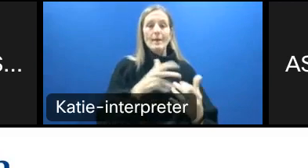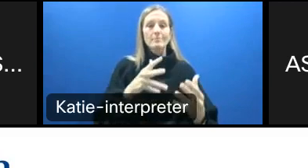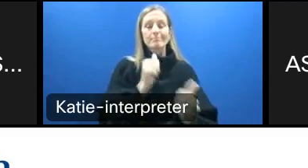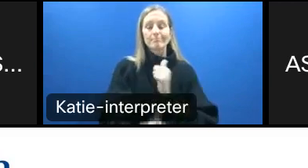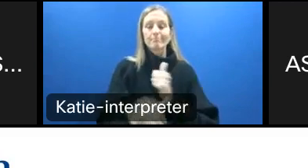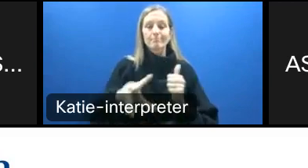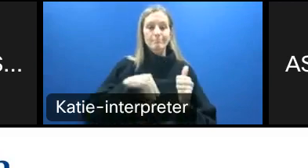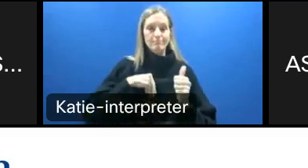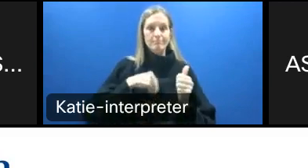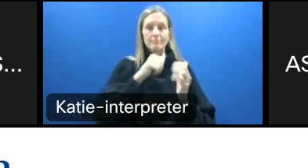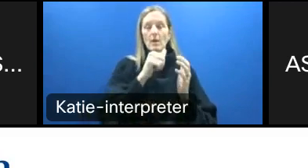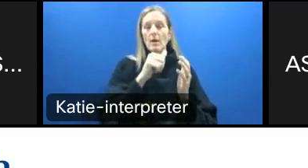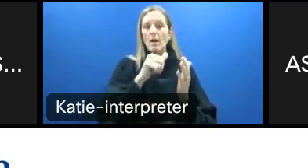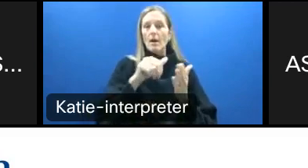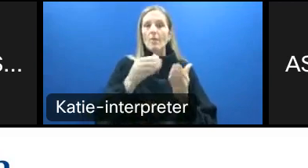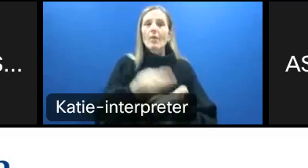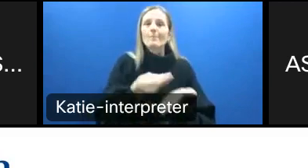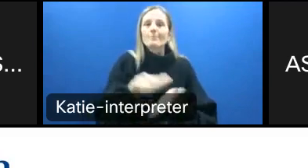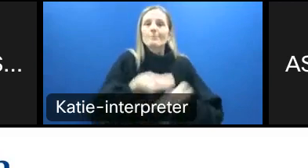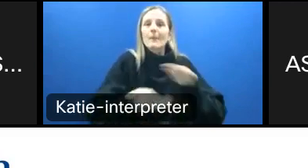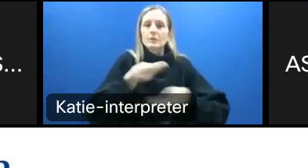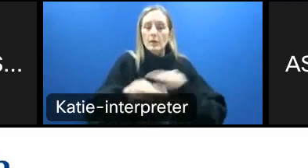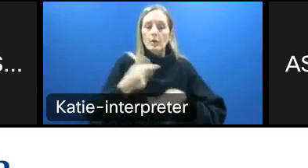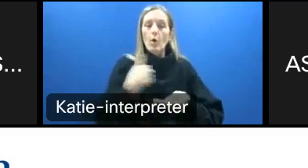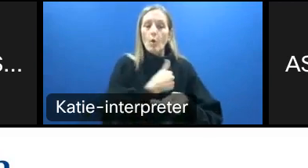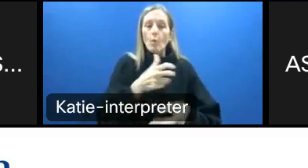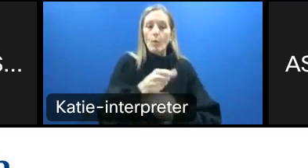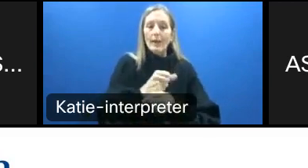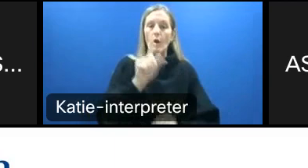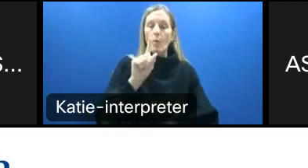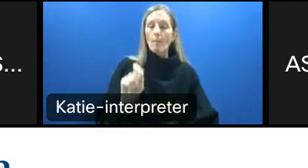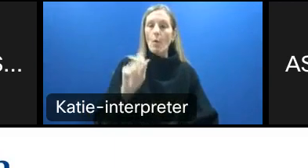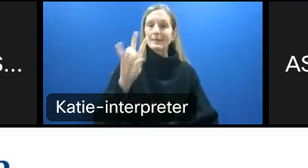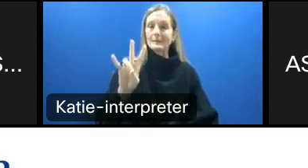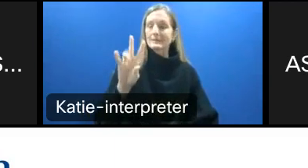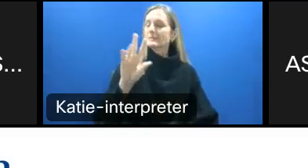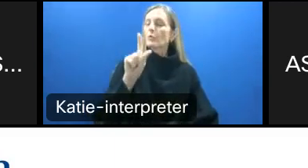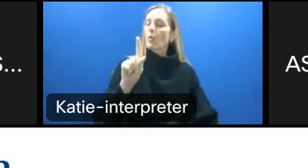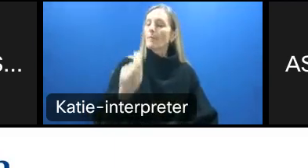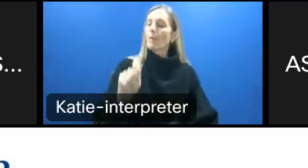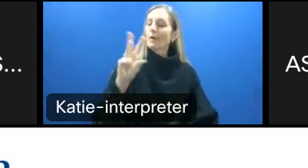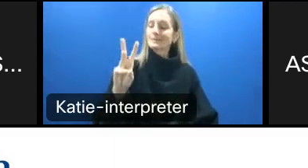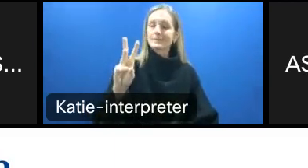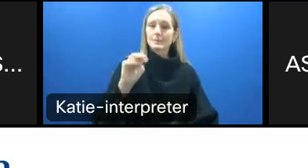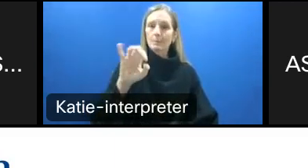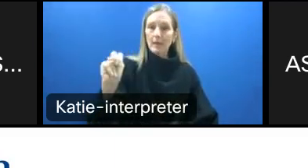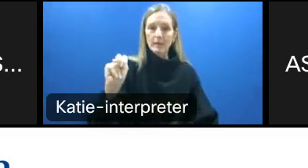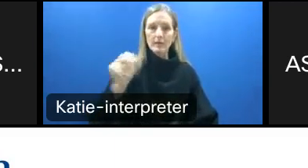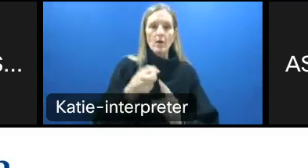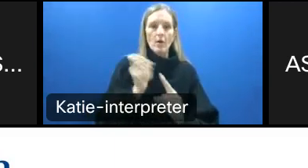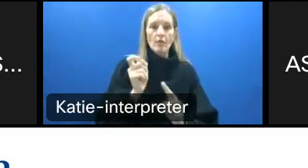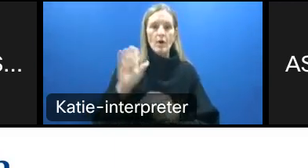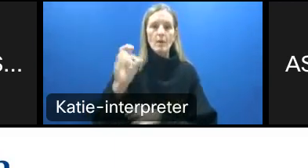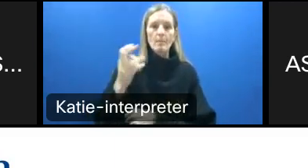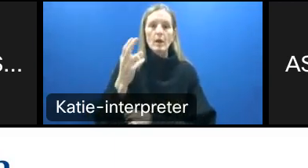East New York was awarded a total of 1.6Million dollars in capital funding from New York City Council members. Charles marlin and Sandy nurse.